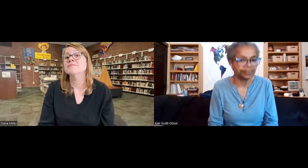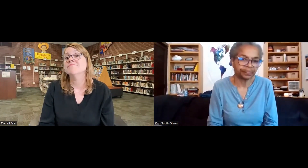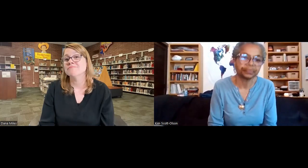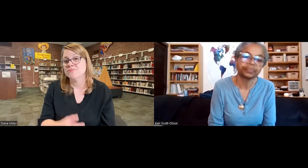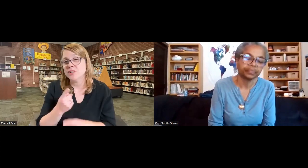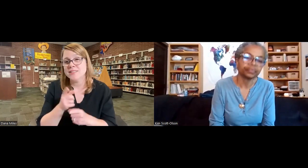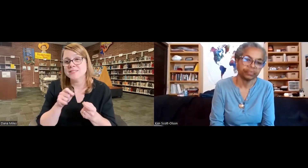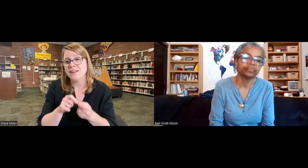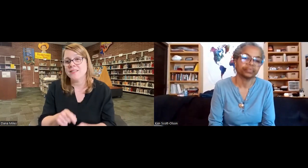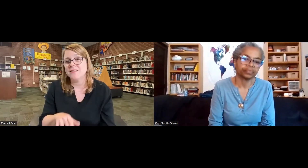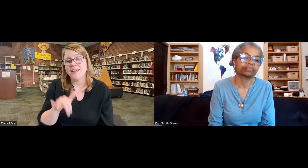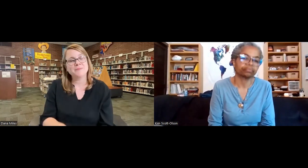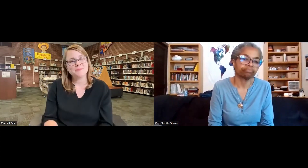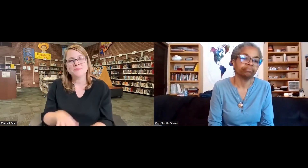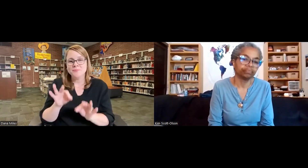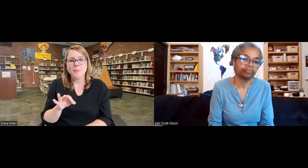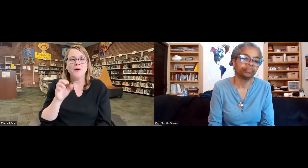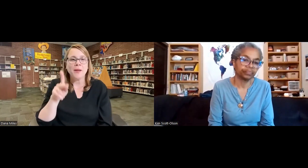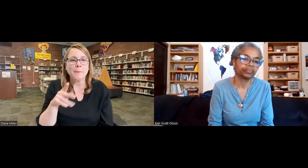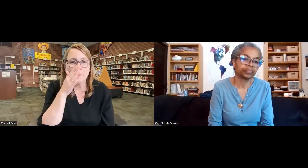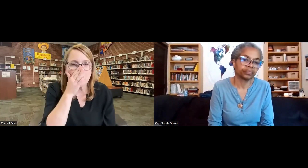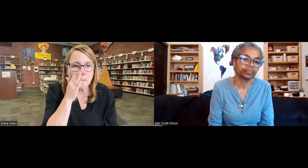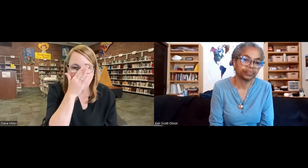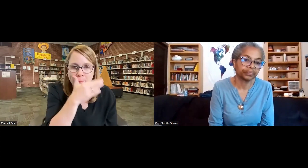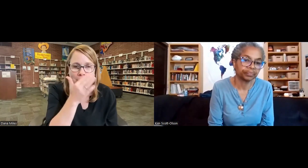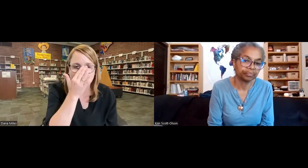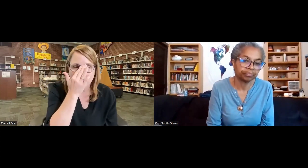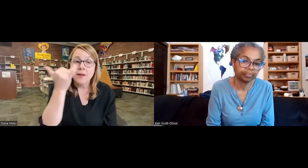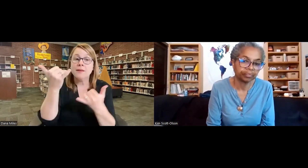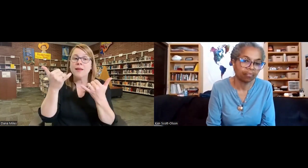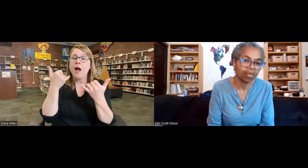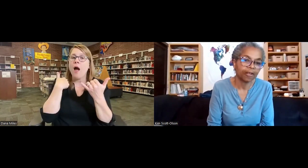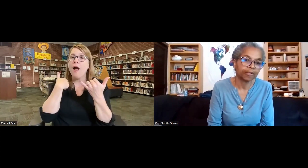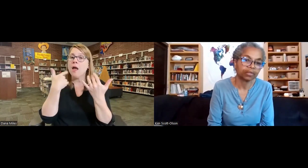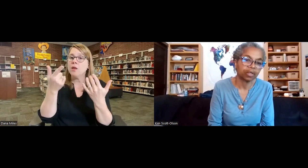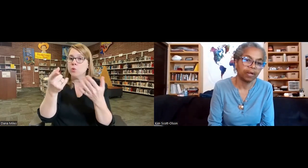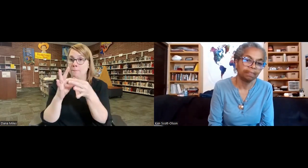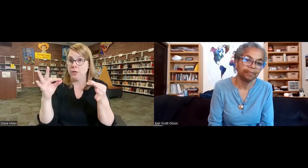That’s exactly right. Okay, so now, you mentioned that